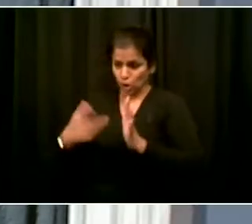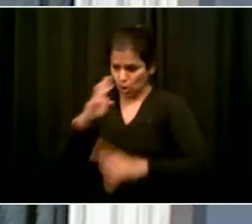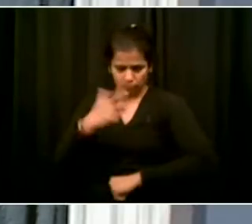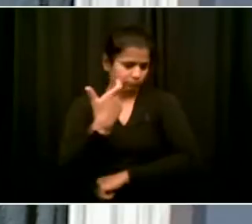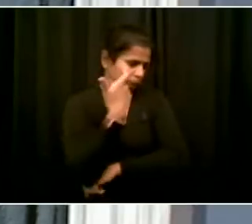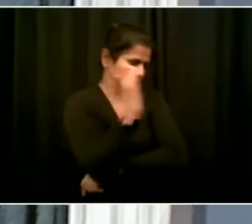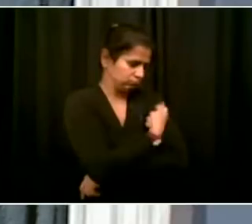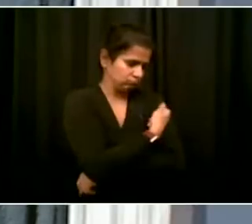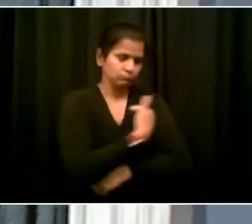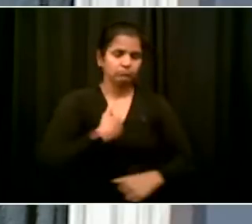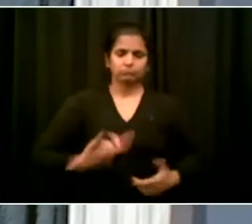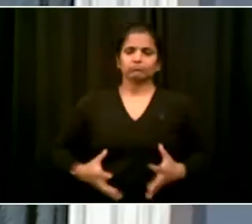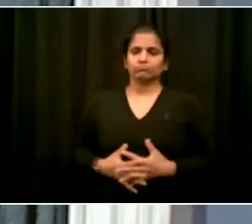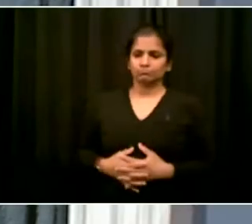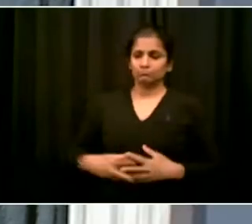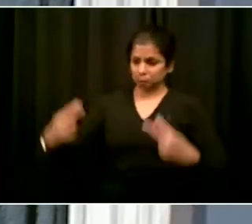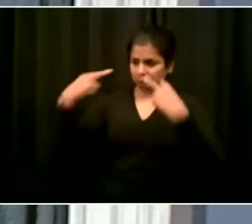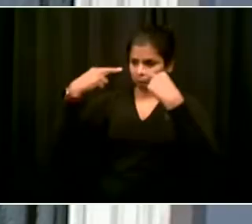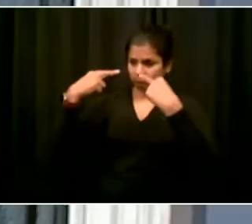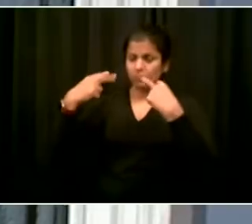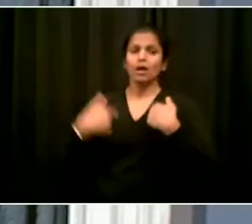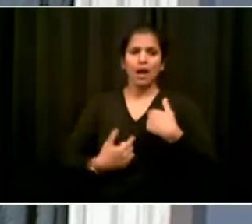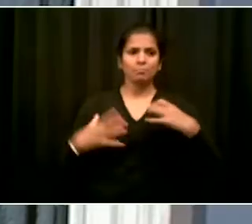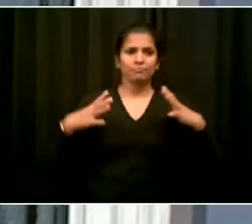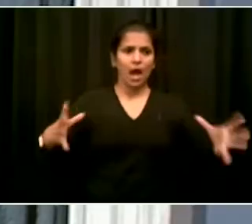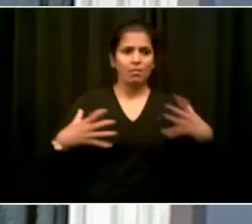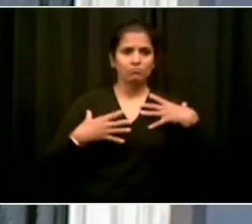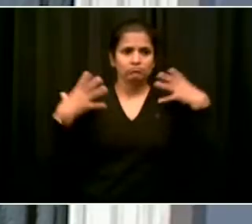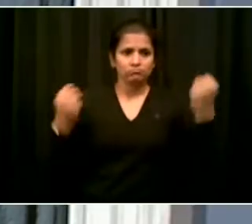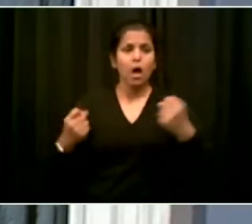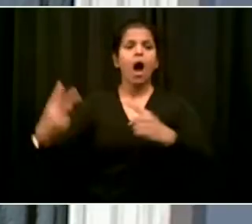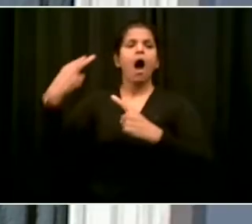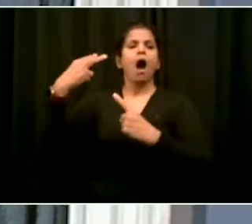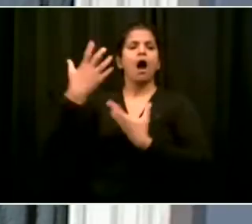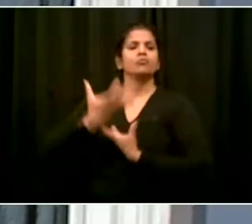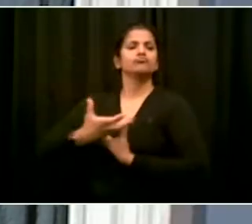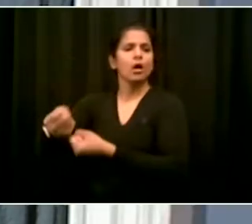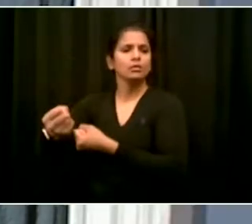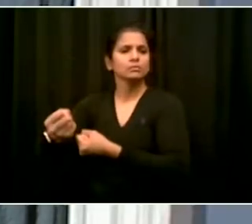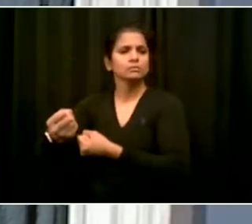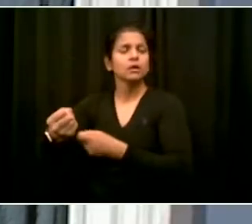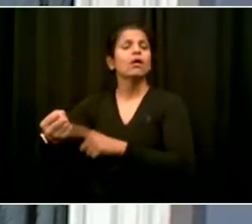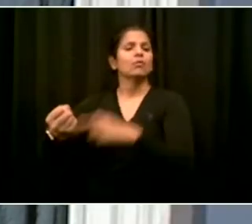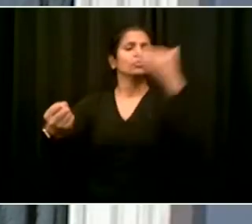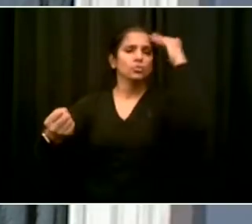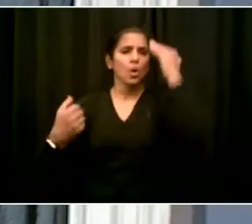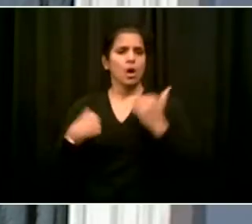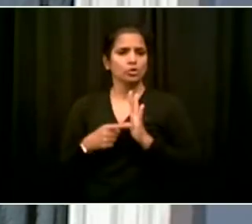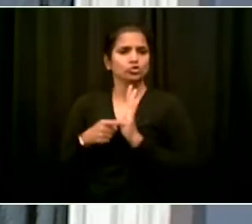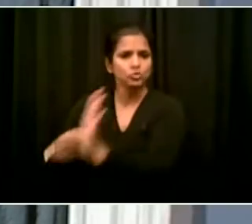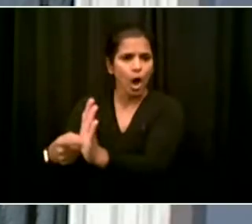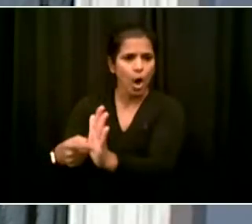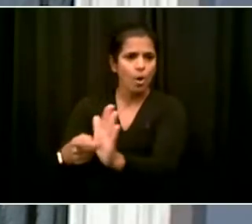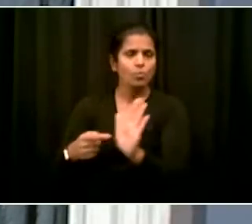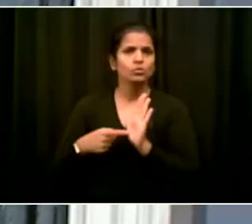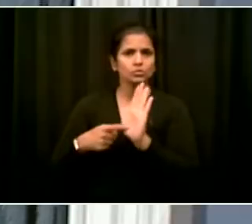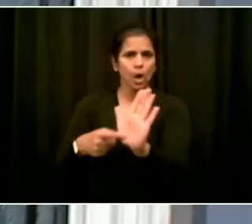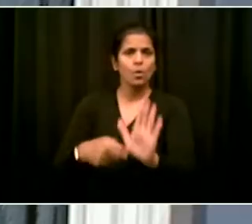TRUSTED RELATIONSHIP. THOSE ARE NOT THINGS THAT CAN BE DEVELOPEEOUD T T